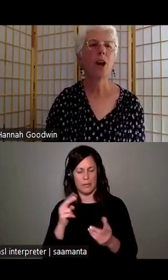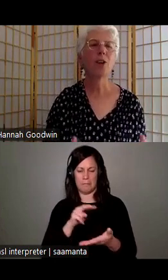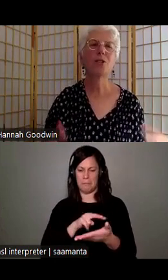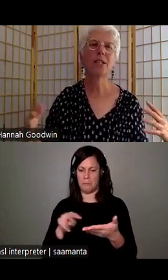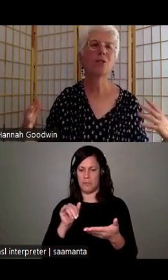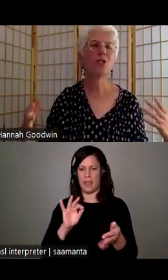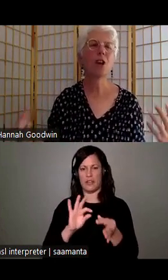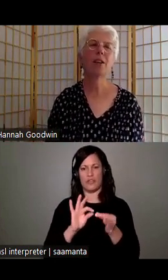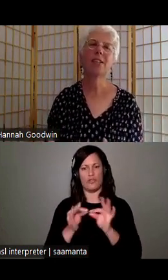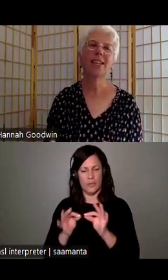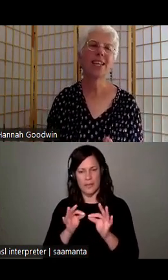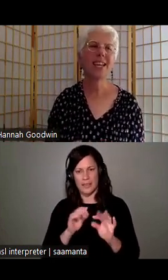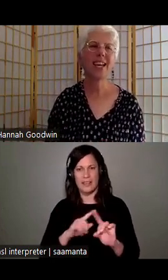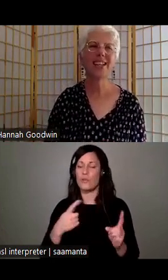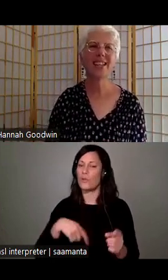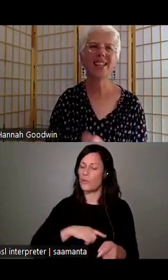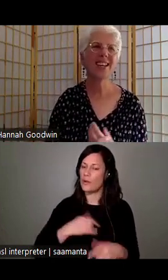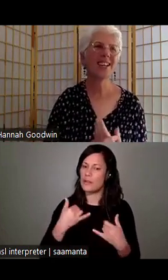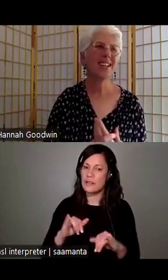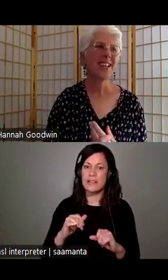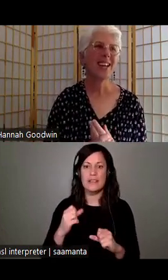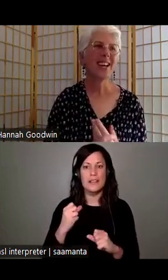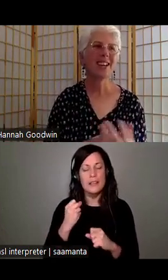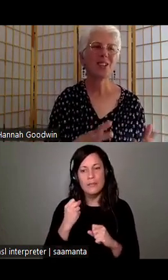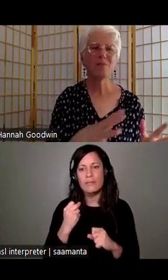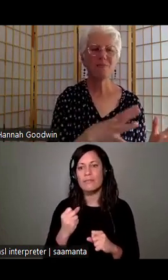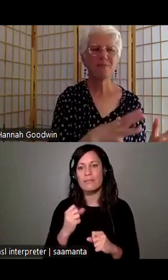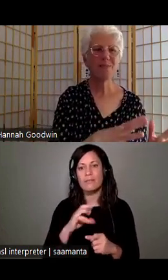We are still solidly in the stretch of time